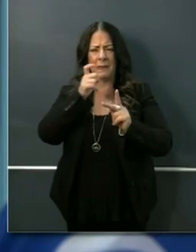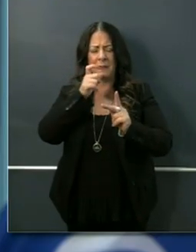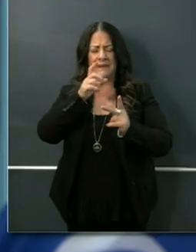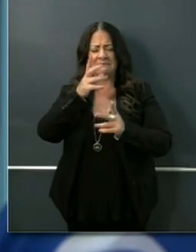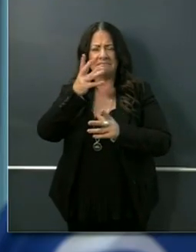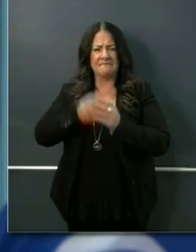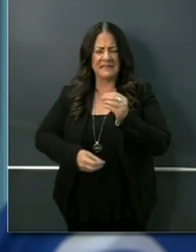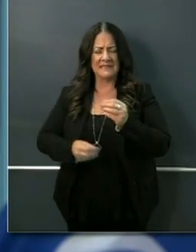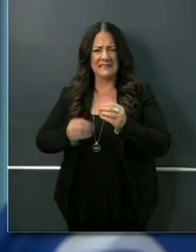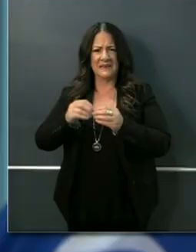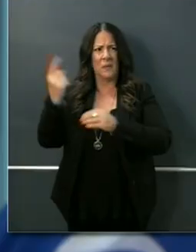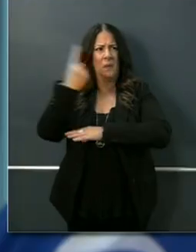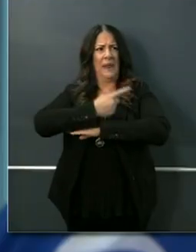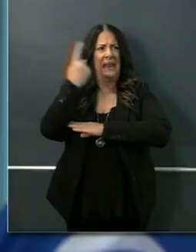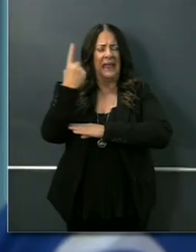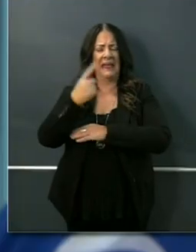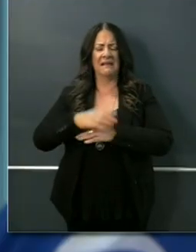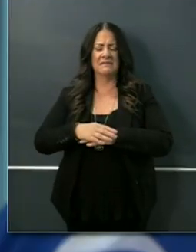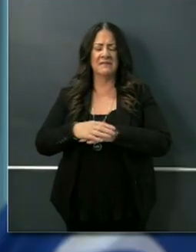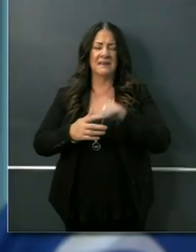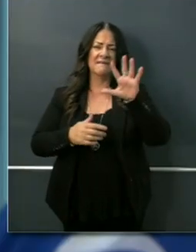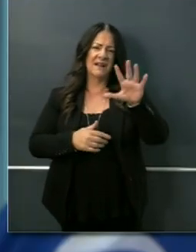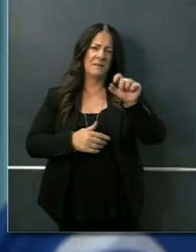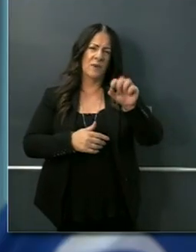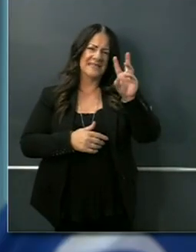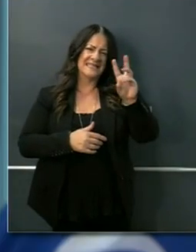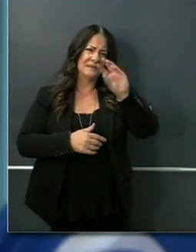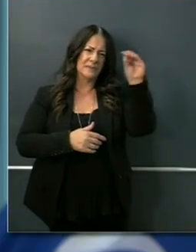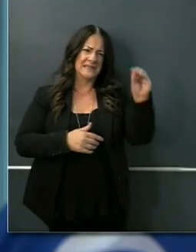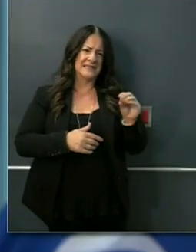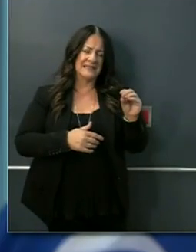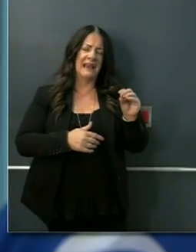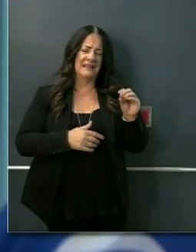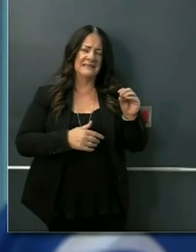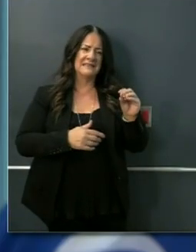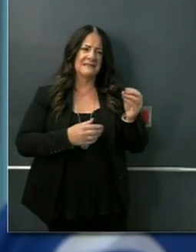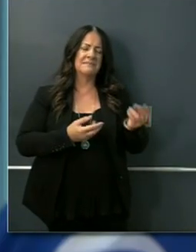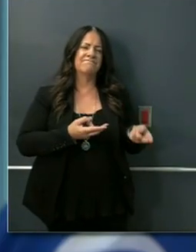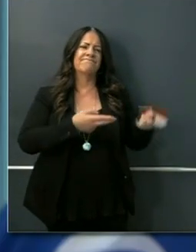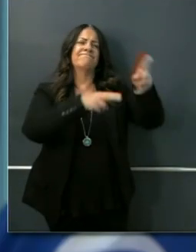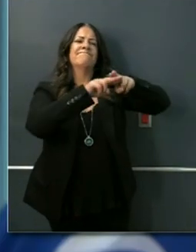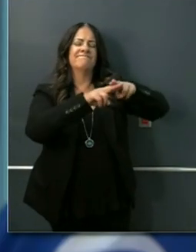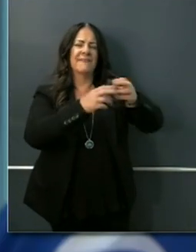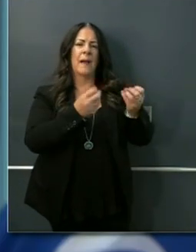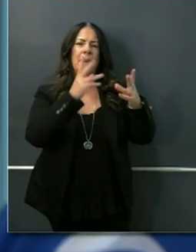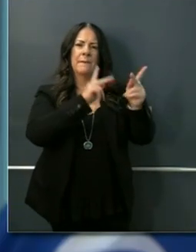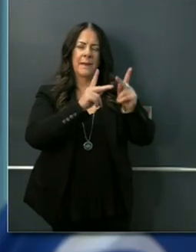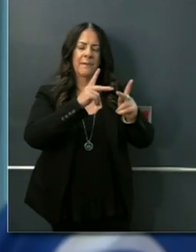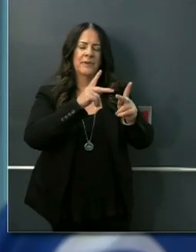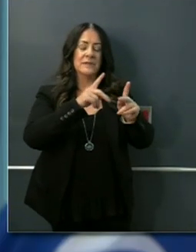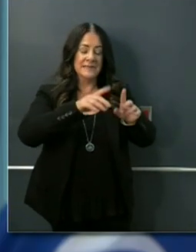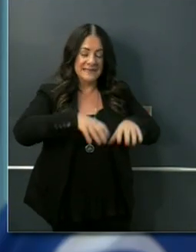THE STATE OF CALIFORNIA WAS THE LAST 24 HOURS. 8.5% INCREASE IN THE TOTAL NUMBER OF DEATHS.